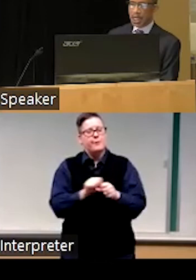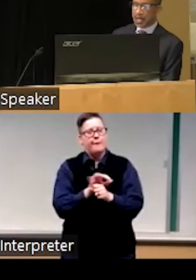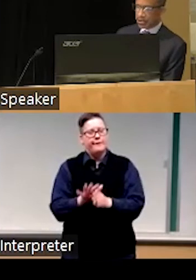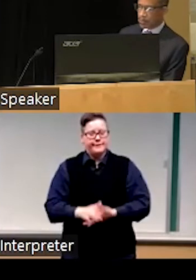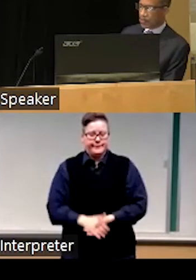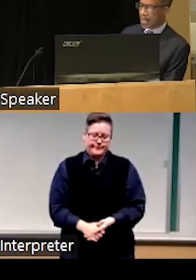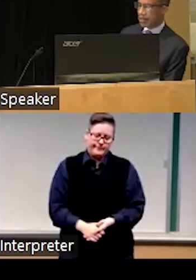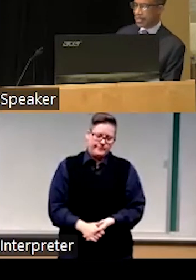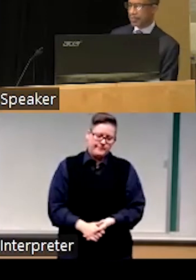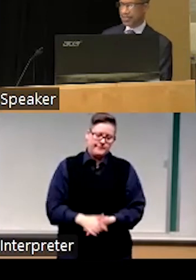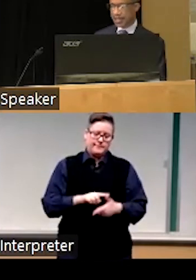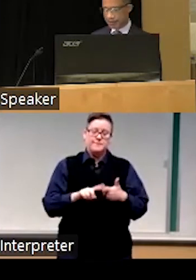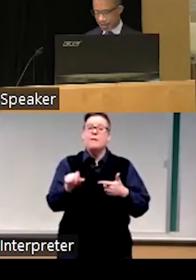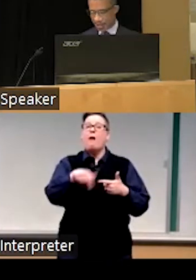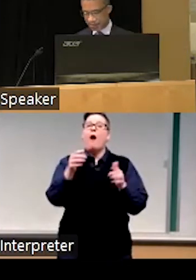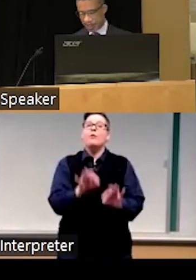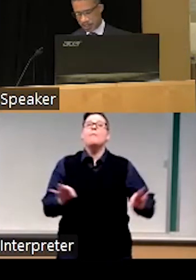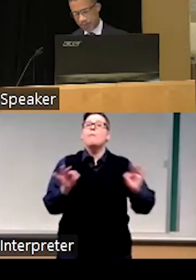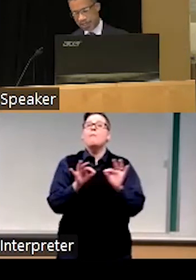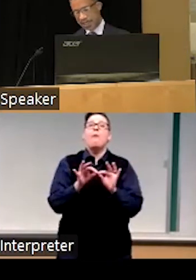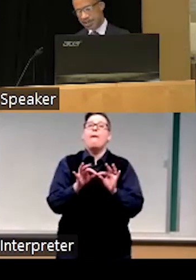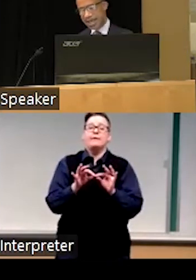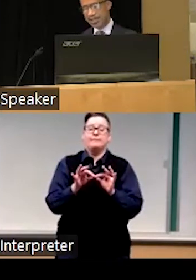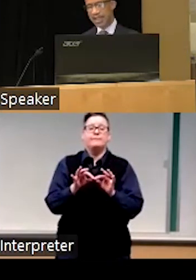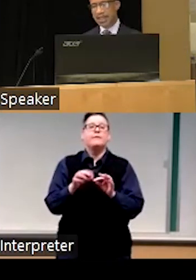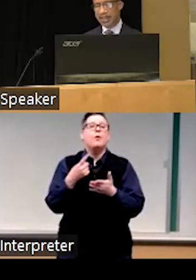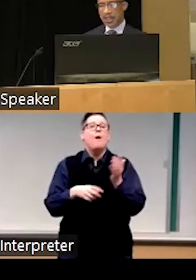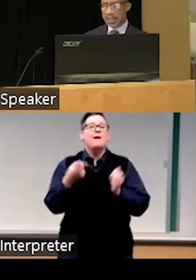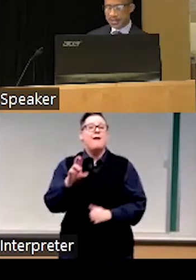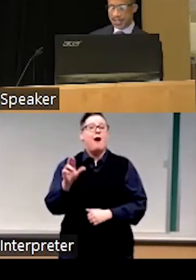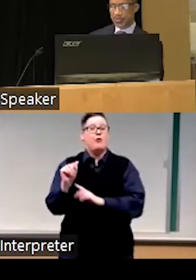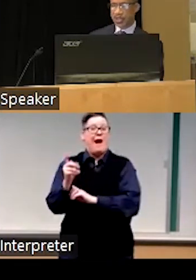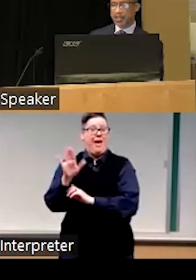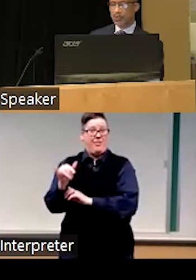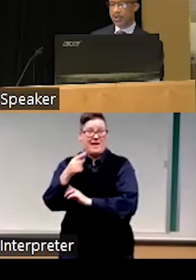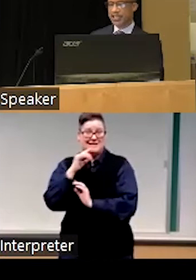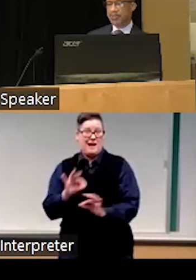another important area that was identified uh by Dr Anthony and is is critically important in